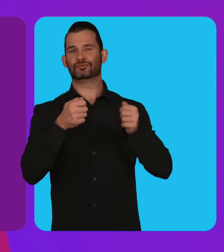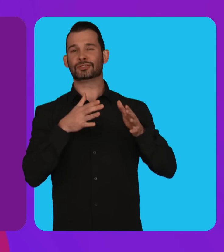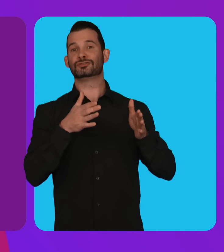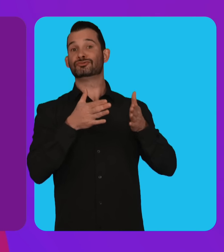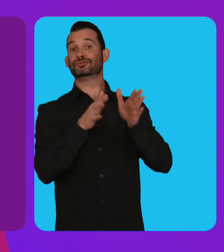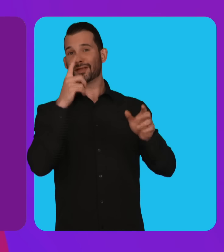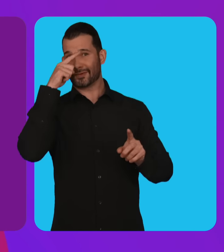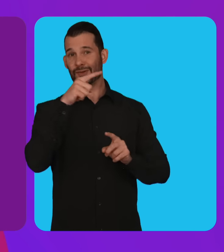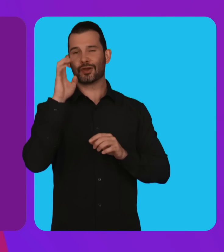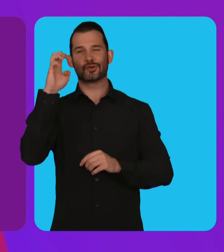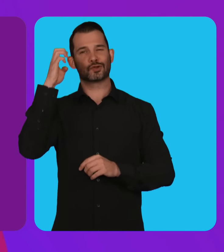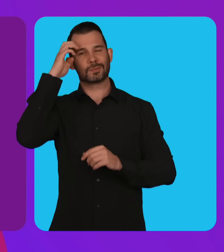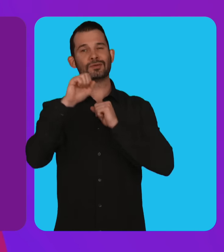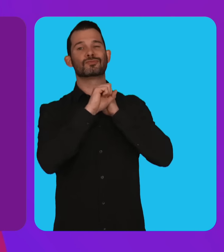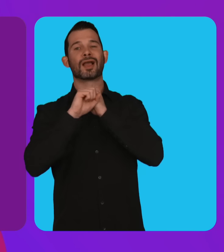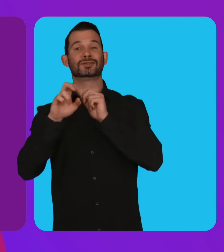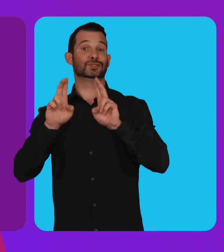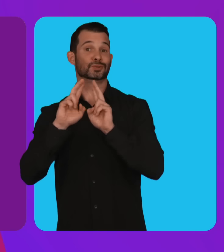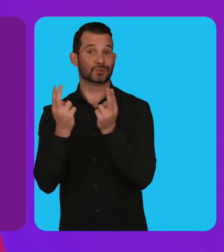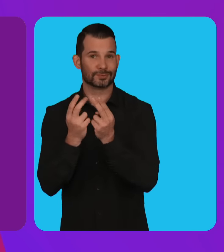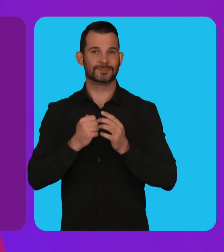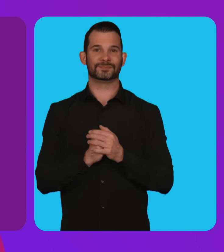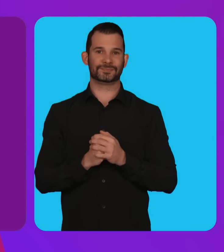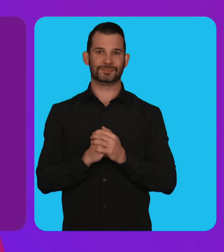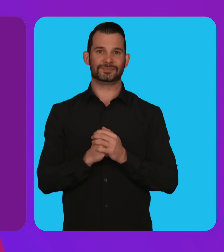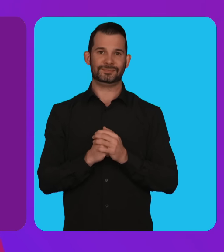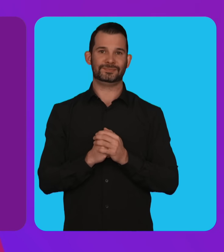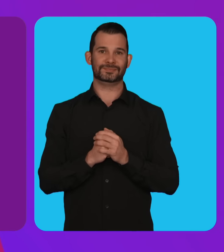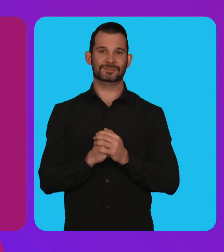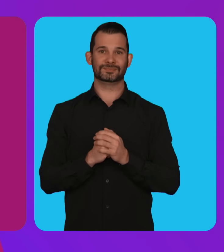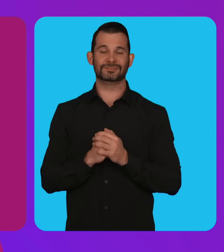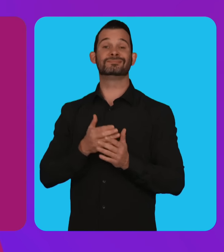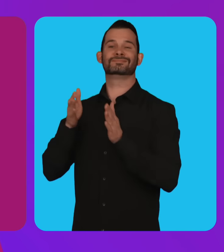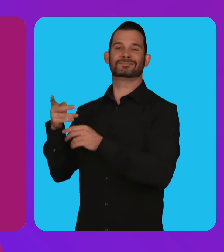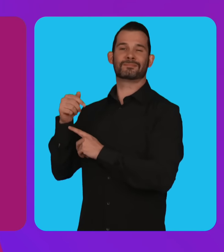director general of the European Broadcasting Union. I'm Paul Thompson.